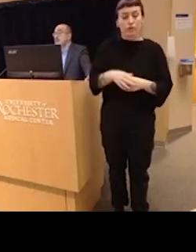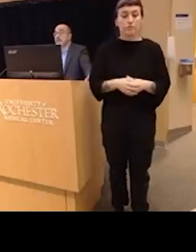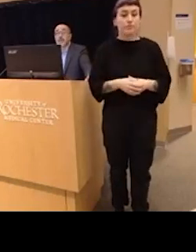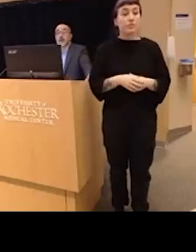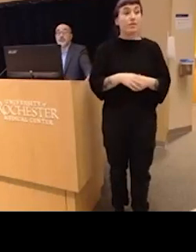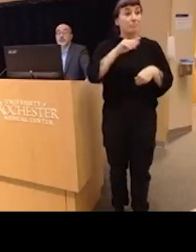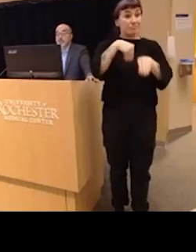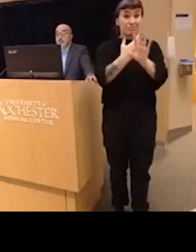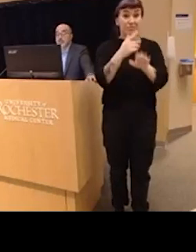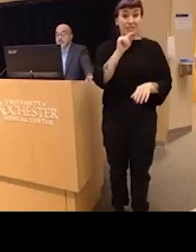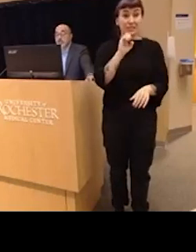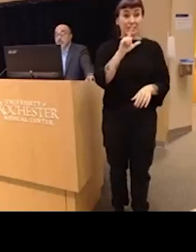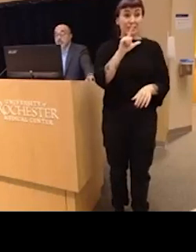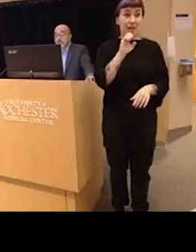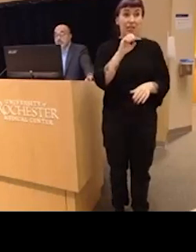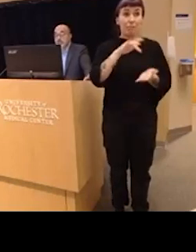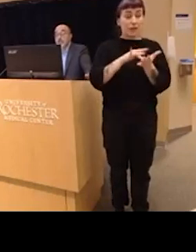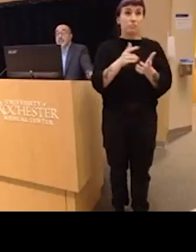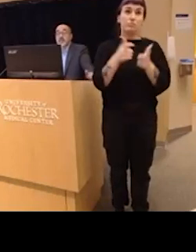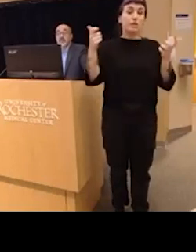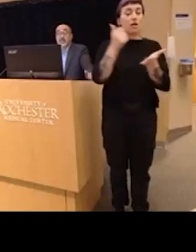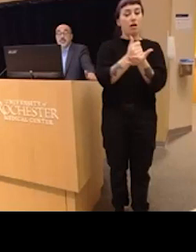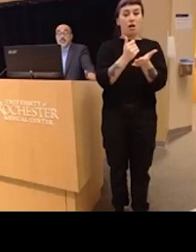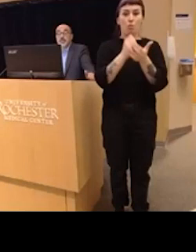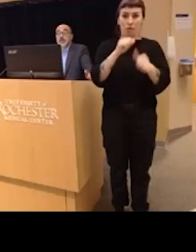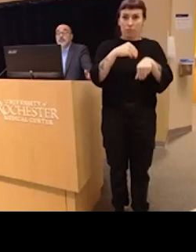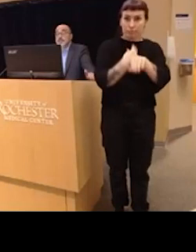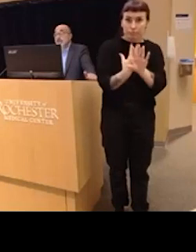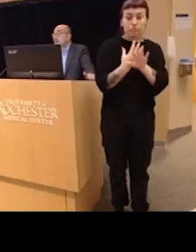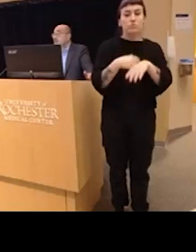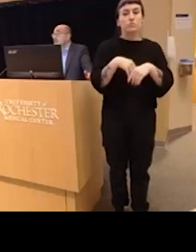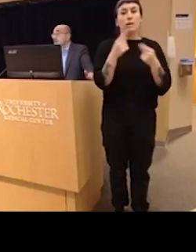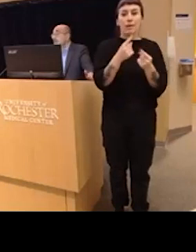has been a big help because we've been able to actually do tele medicine uh pain psychology T